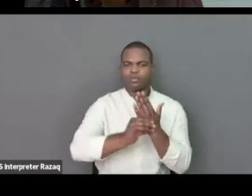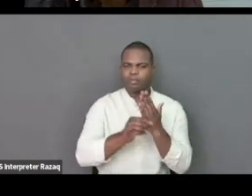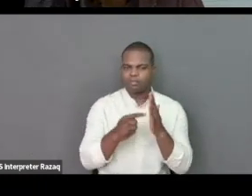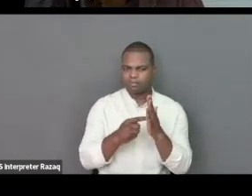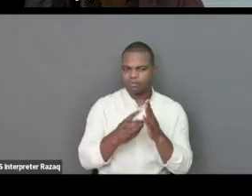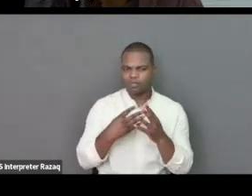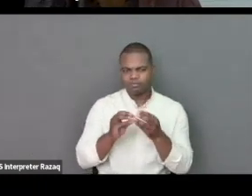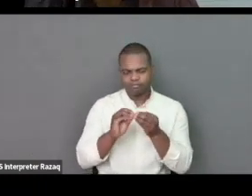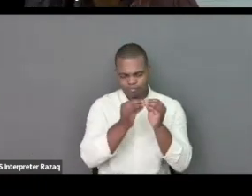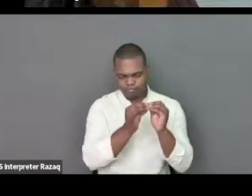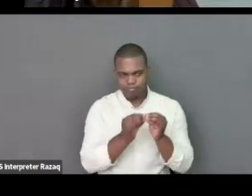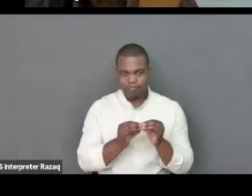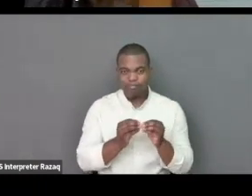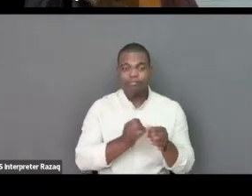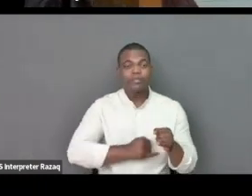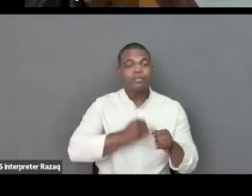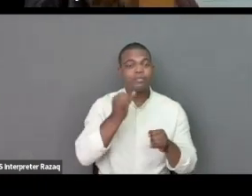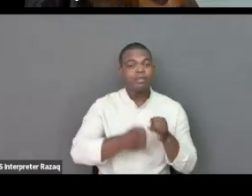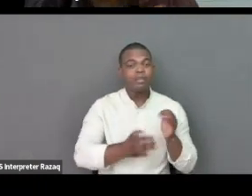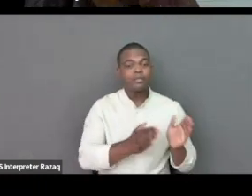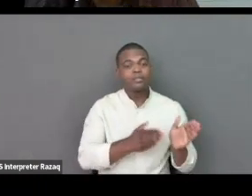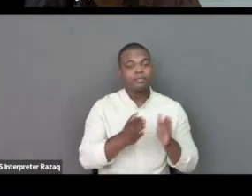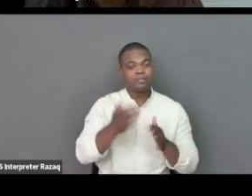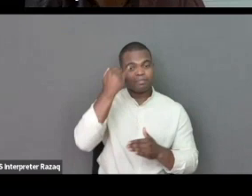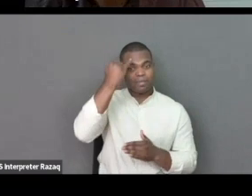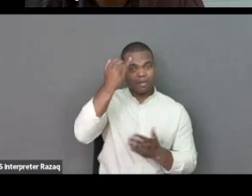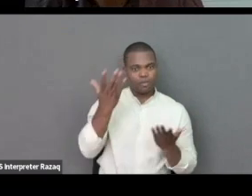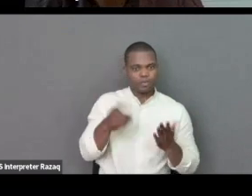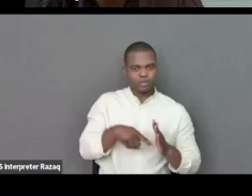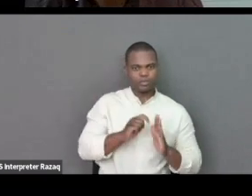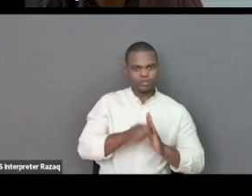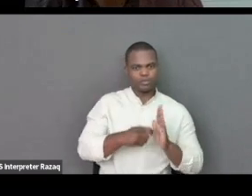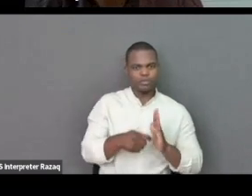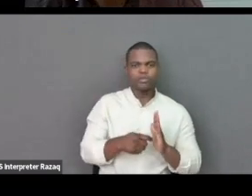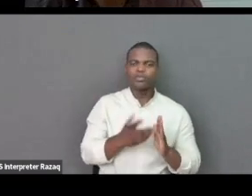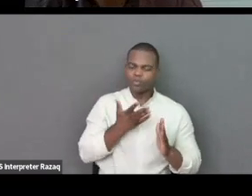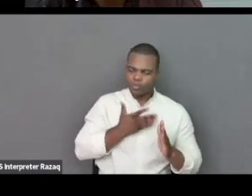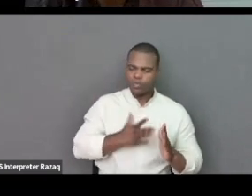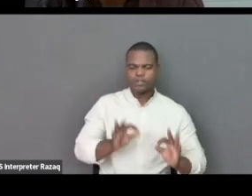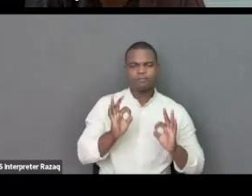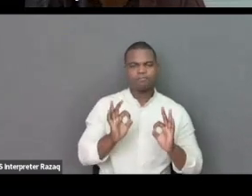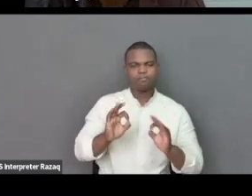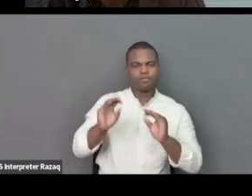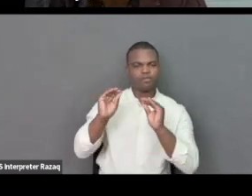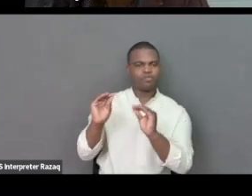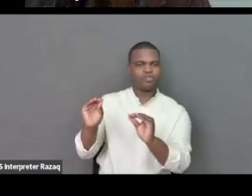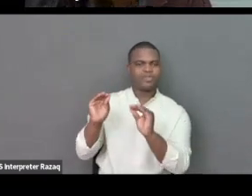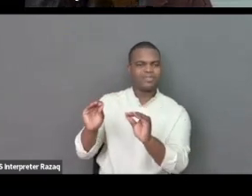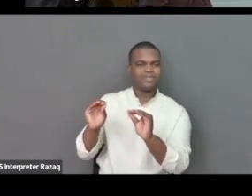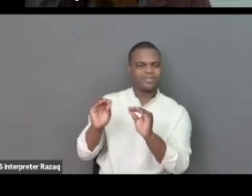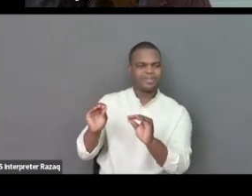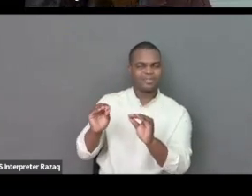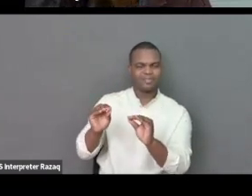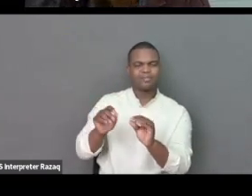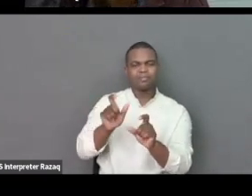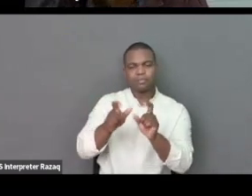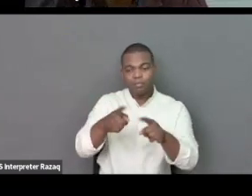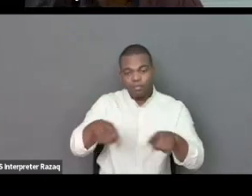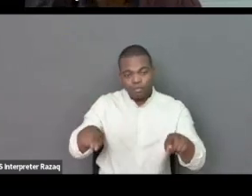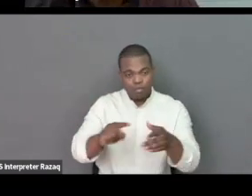to this feedback potential, and then to empower them to provide feedback, resulting in a win-